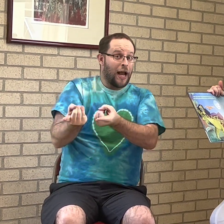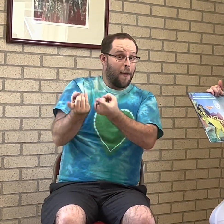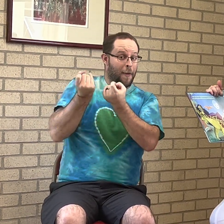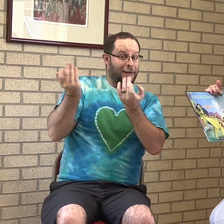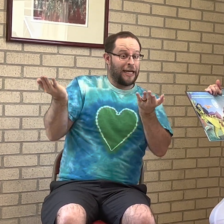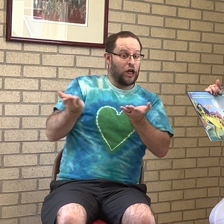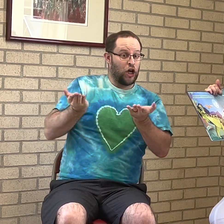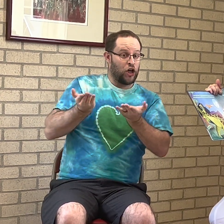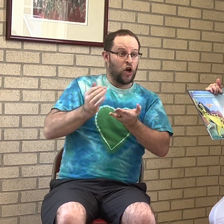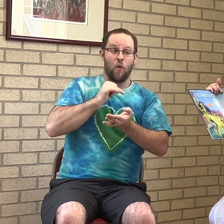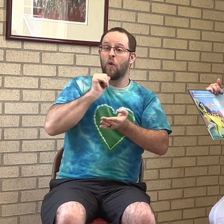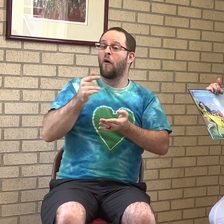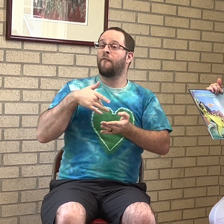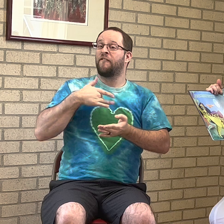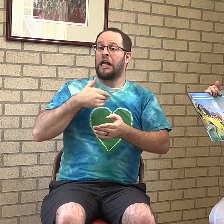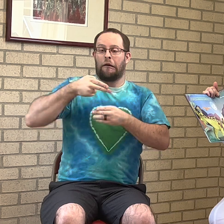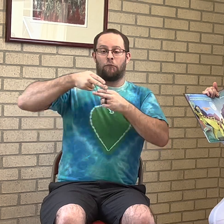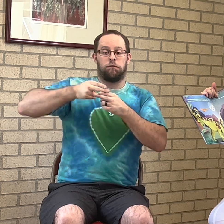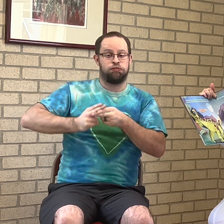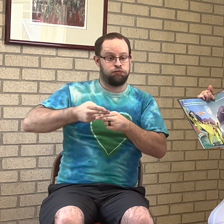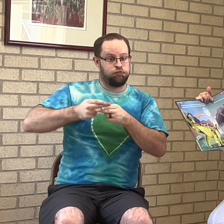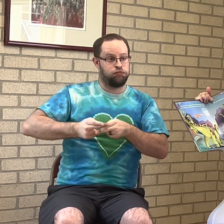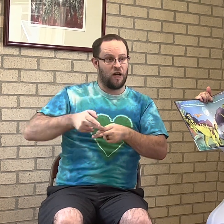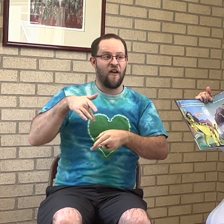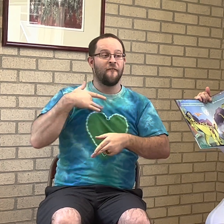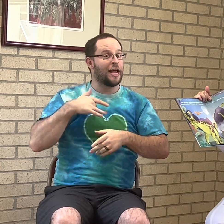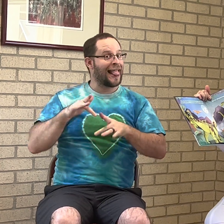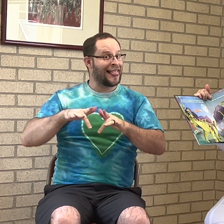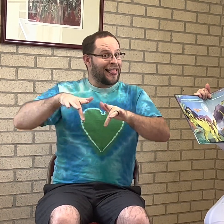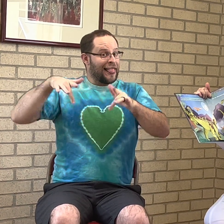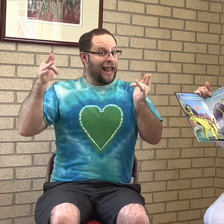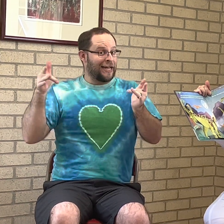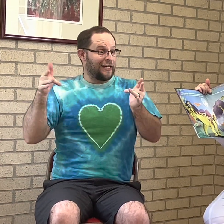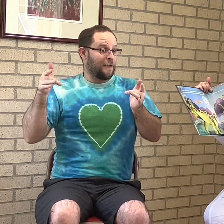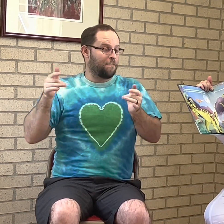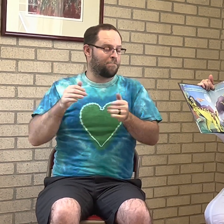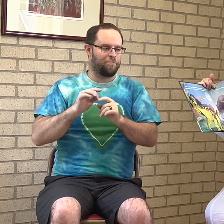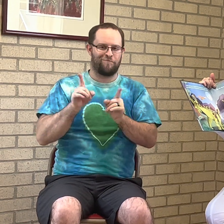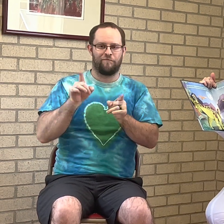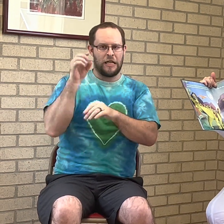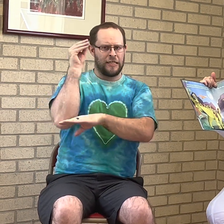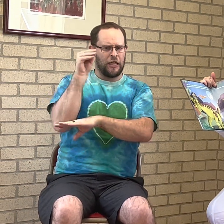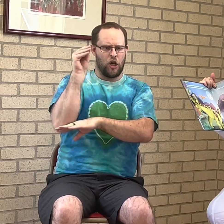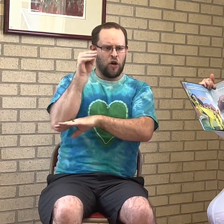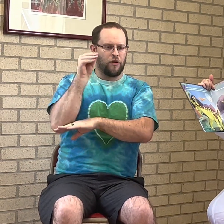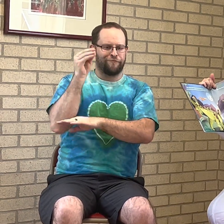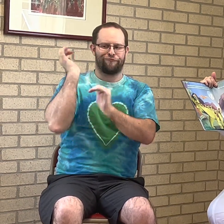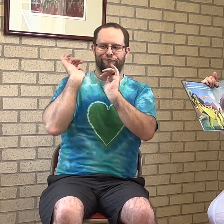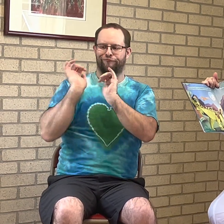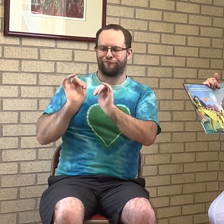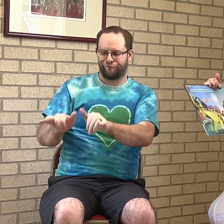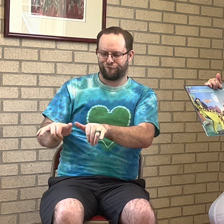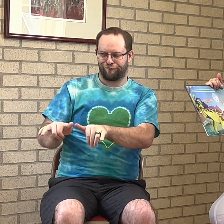you won't feel so heavy you'll feel lighter than air, but the dinosaurs stayed where they were.